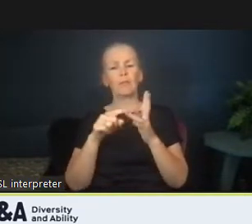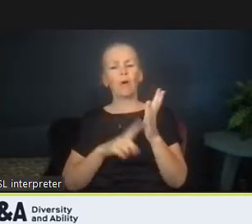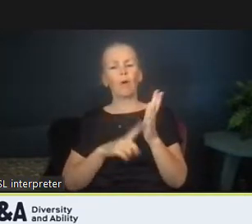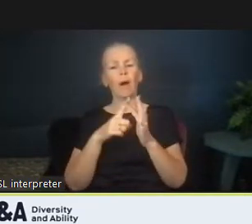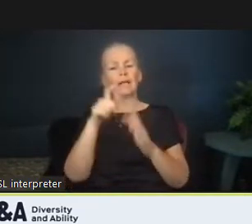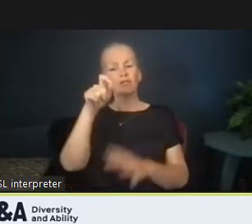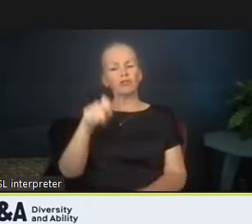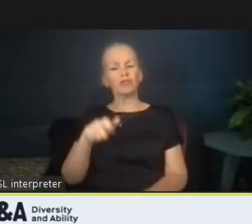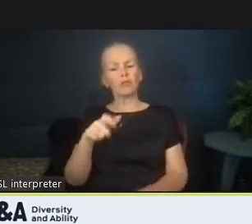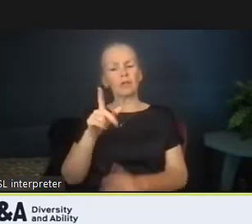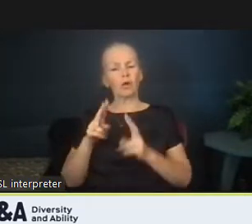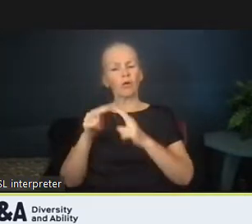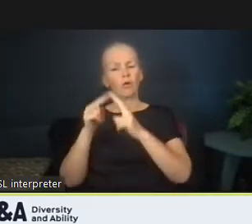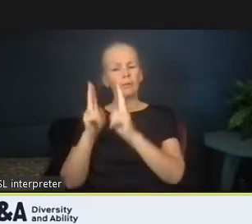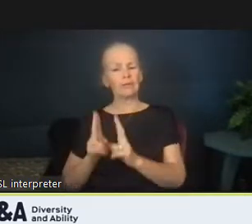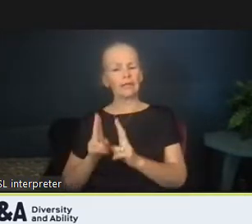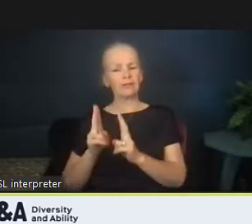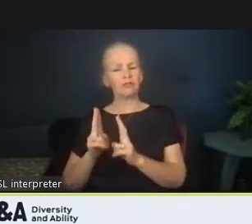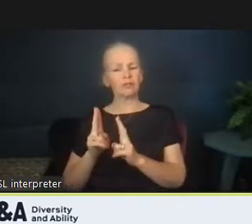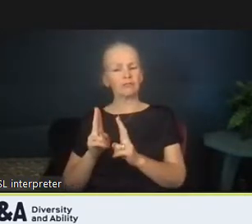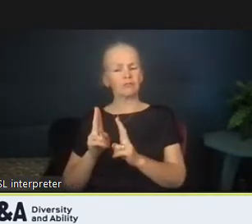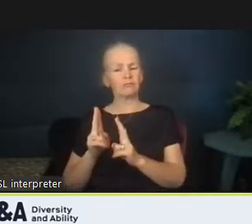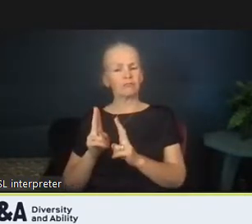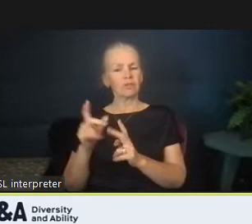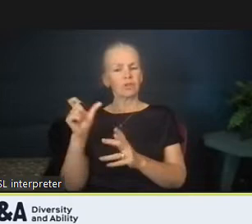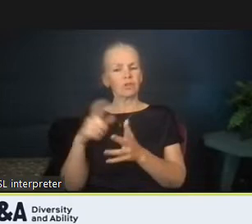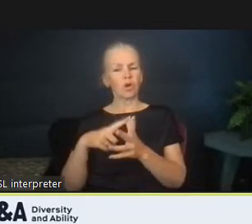So a plethora of backgrounds, feel free to ask any questions you think might be appropriate.